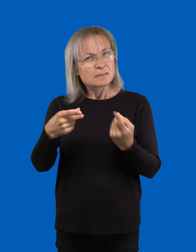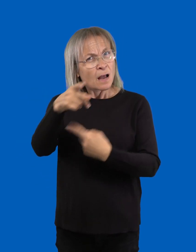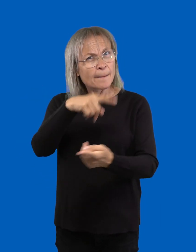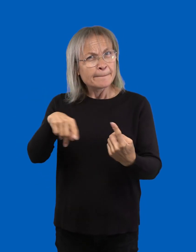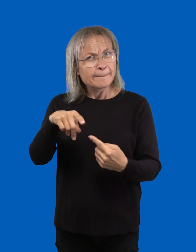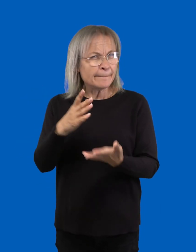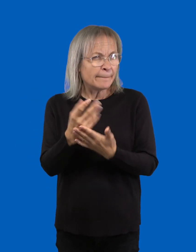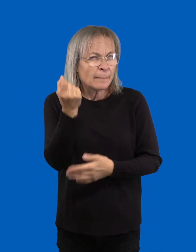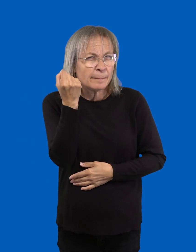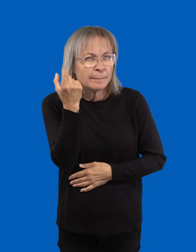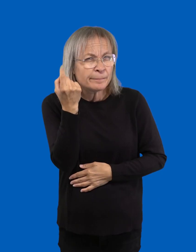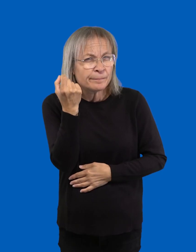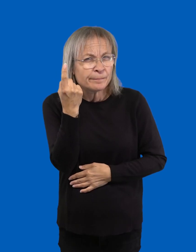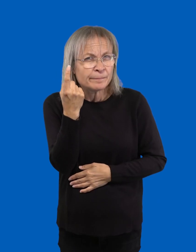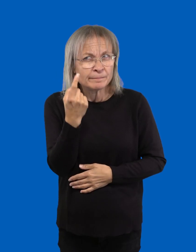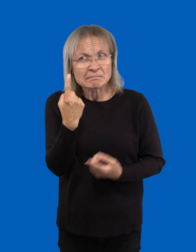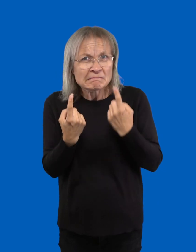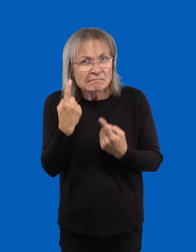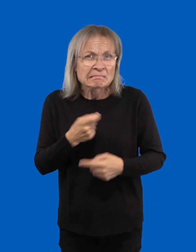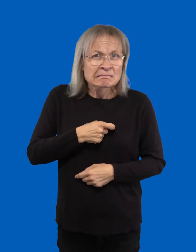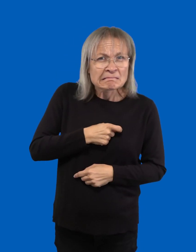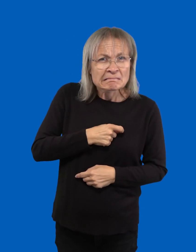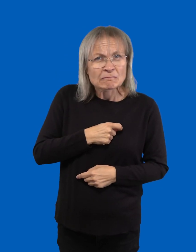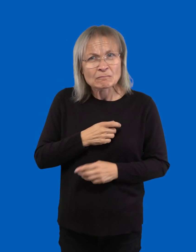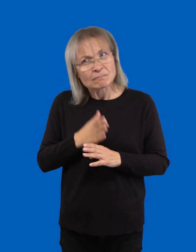Some people feel understandably anxious about cervical screening.